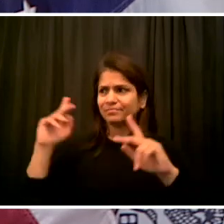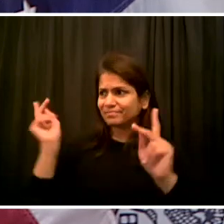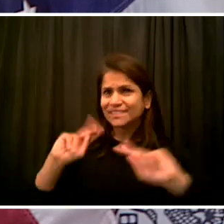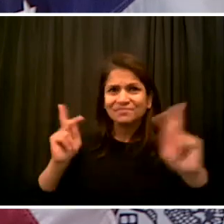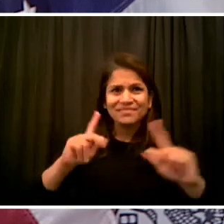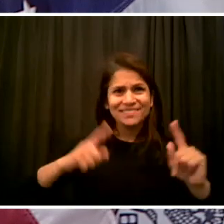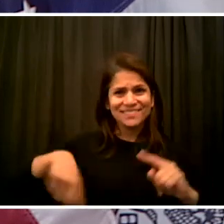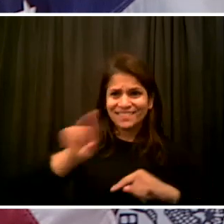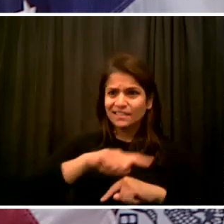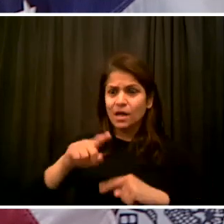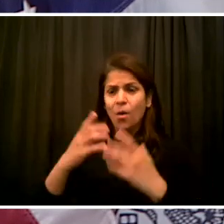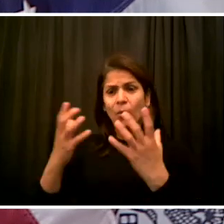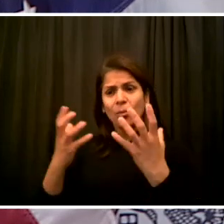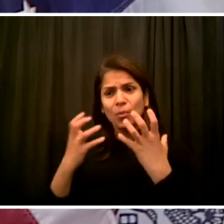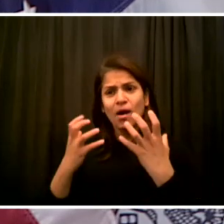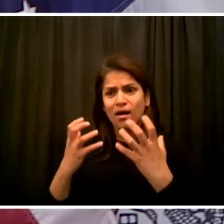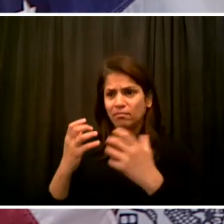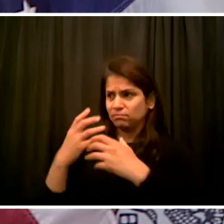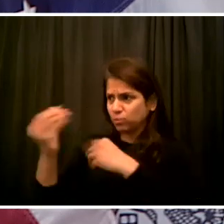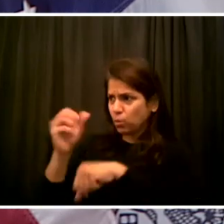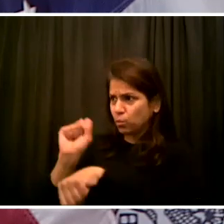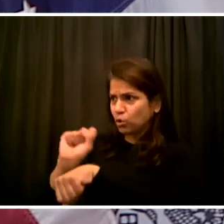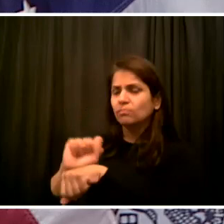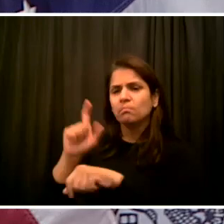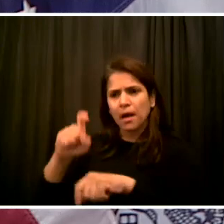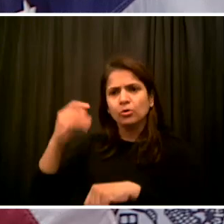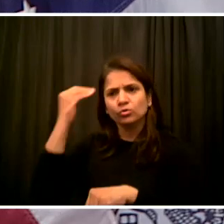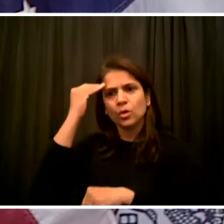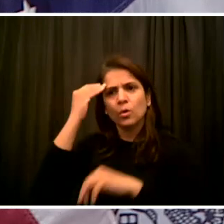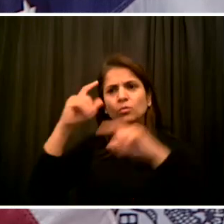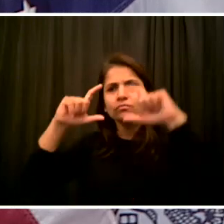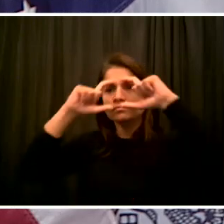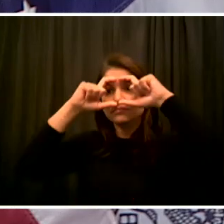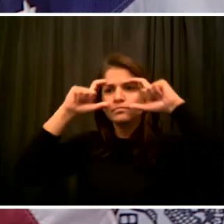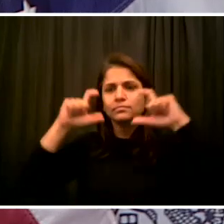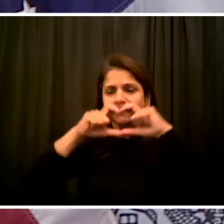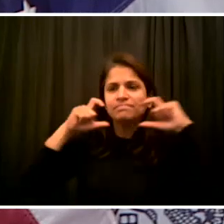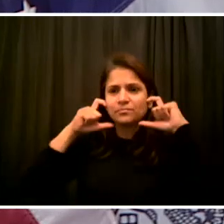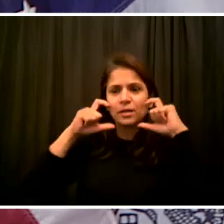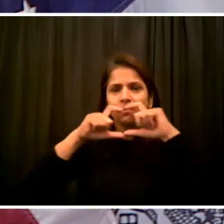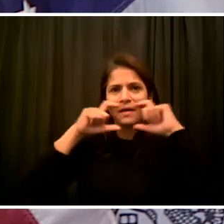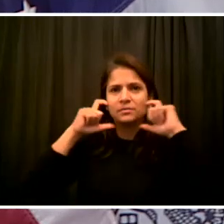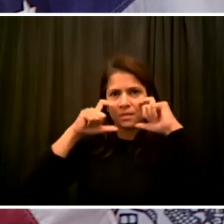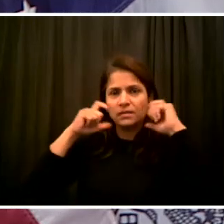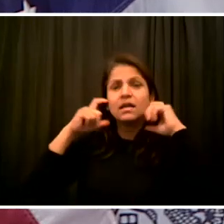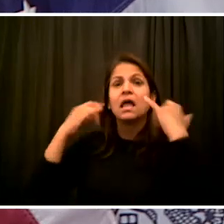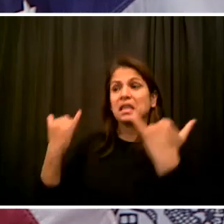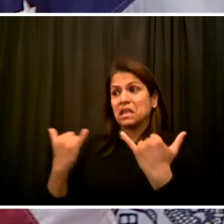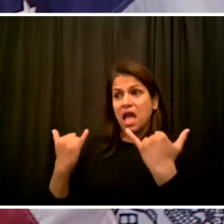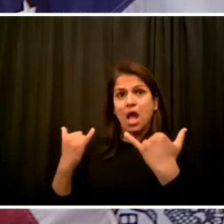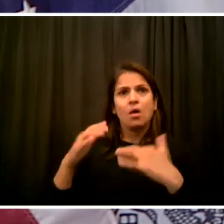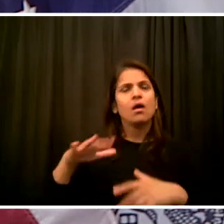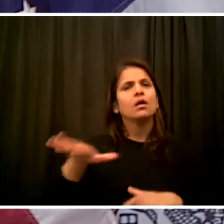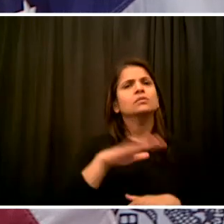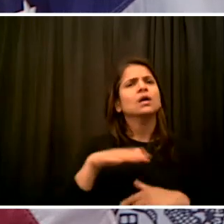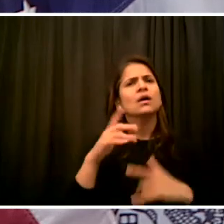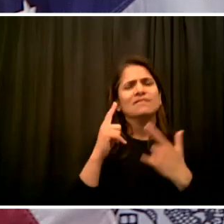KNOWS THIS IS ABOUT FAMILY SAFETY, AND EVERYONE WANTS TO GET BCKA TO WORK, EVERYBODY KNOWS